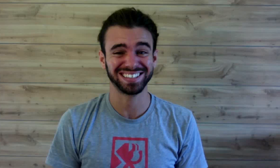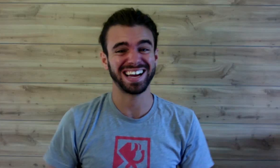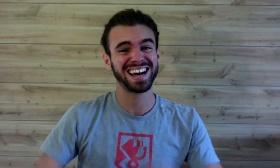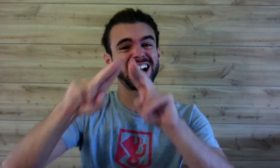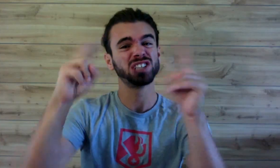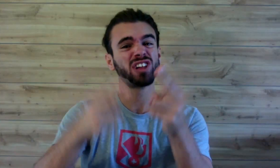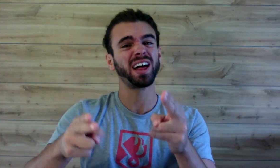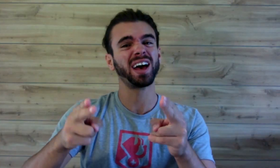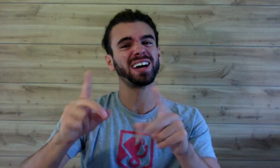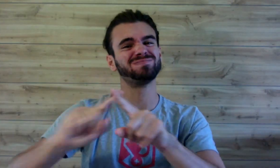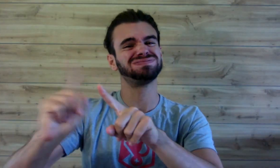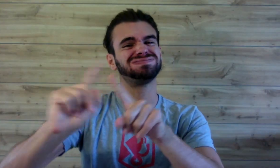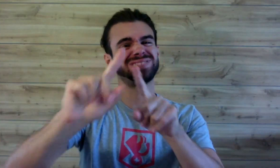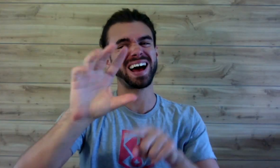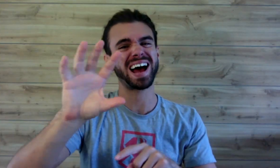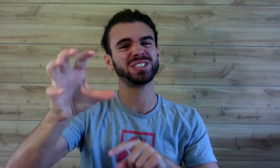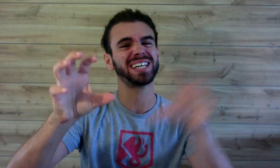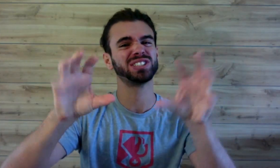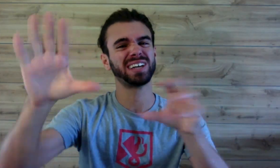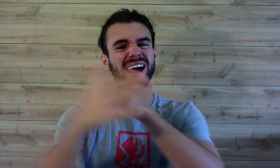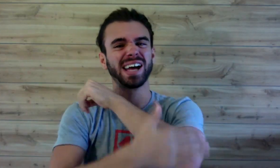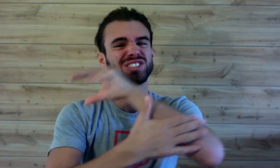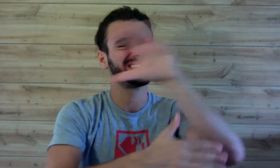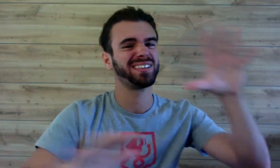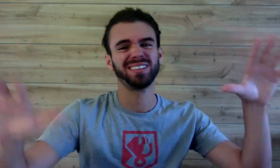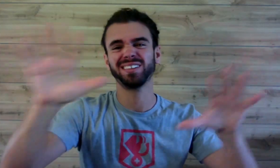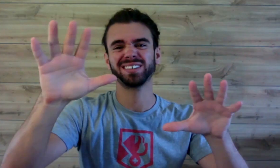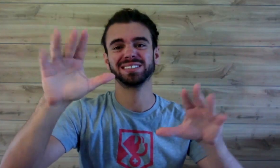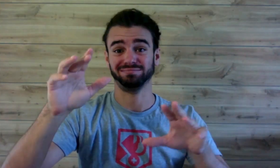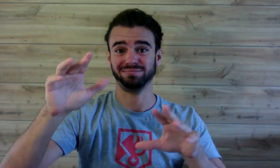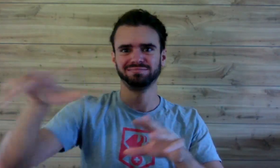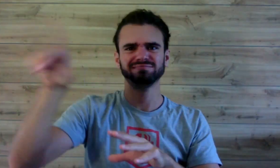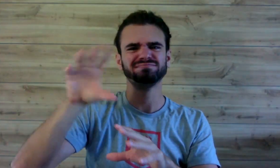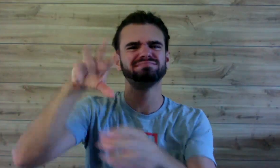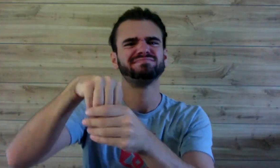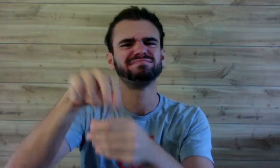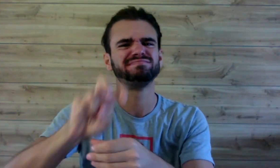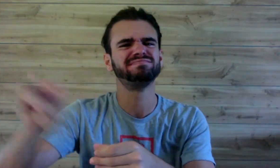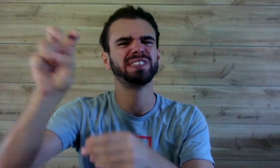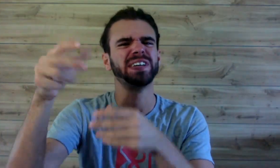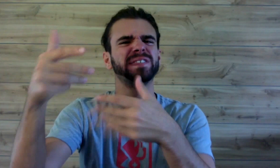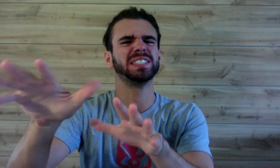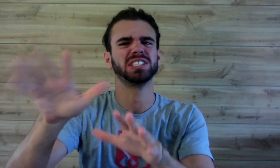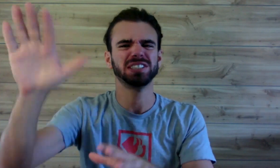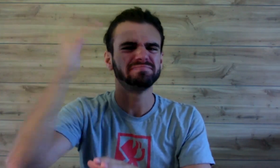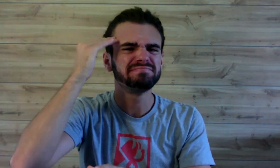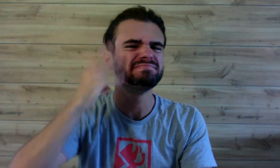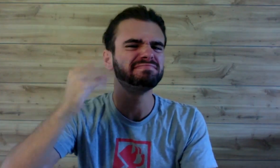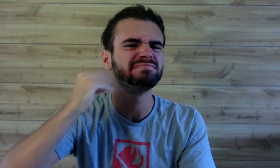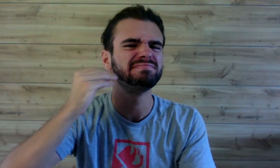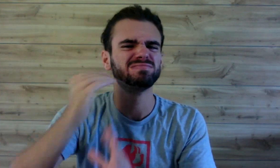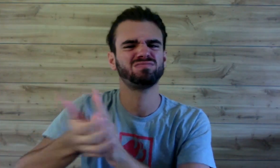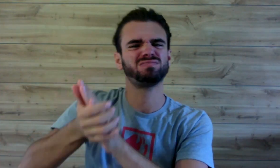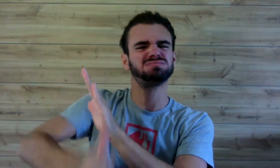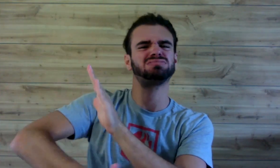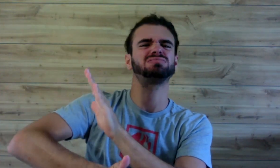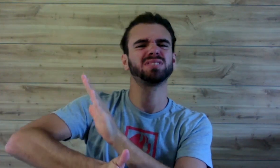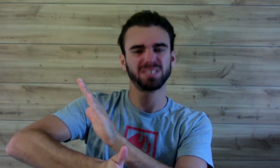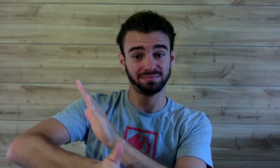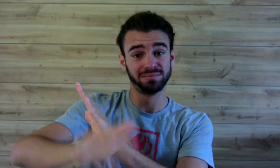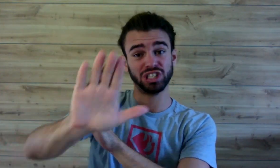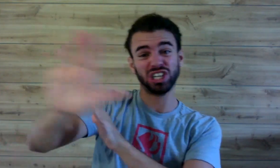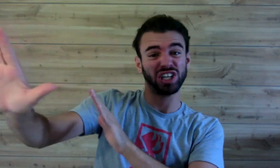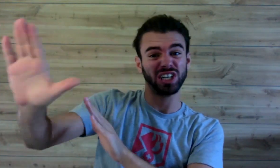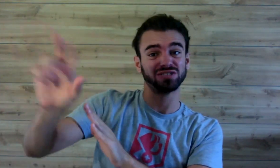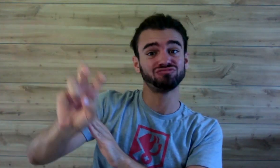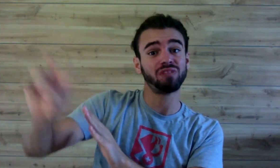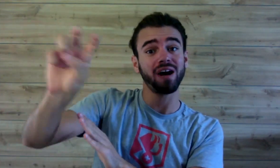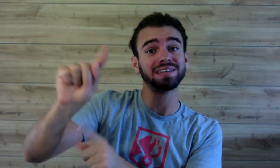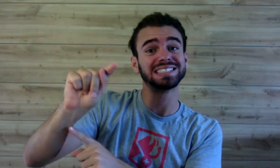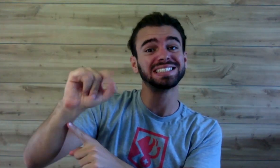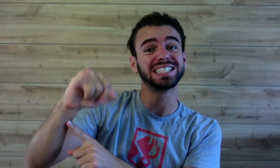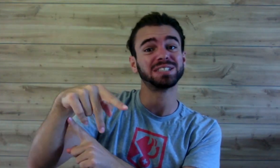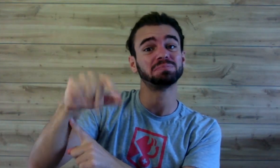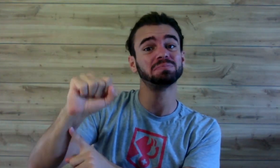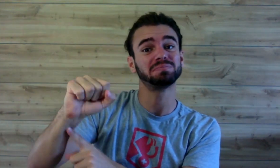People in different countries all over the world are here to share their experience and travel tips with you.